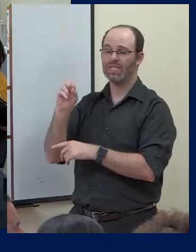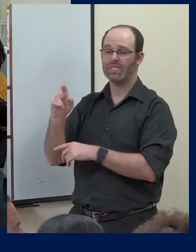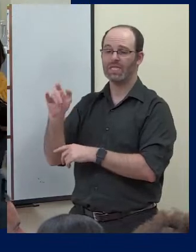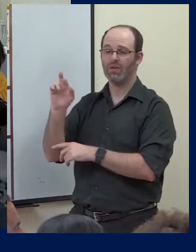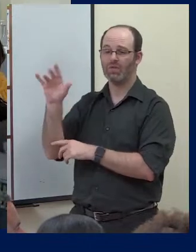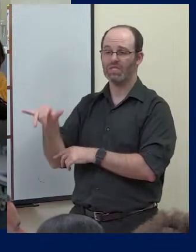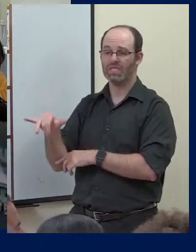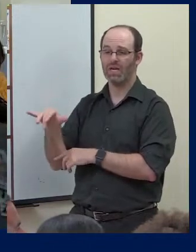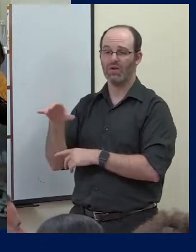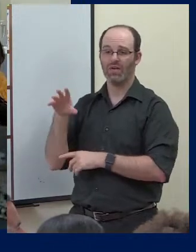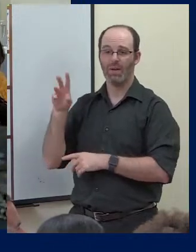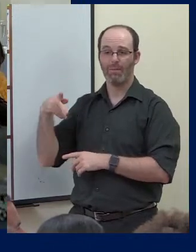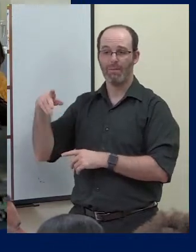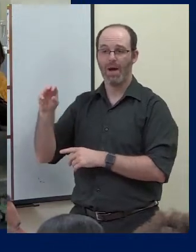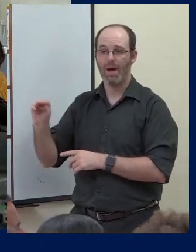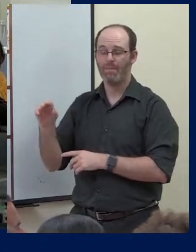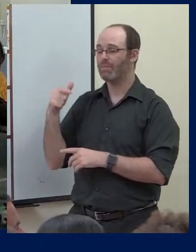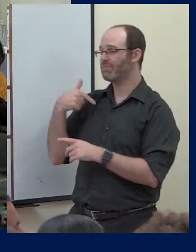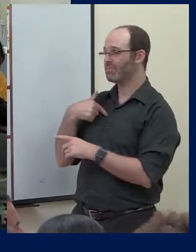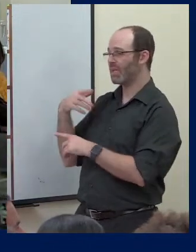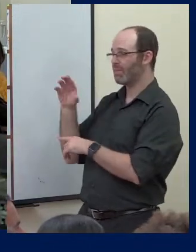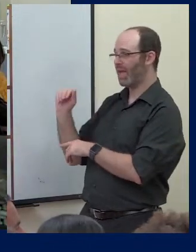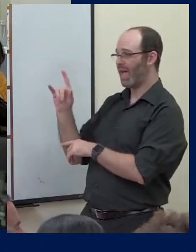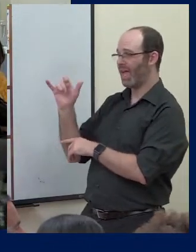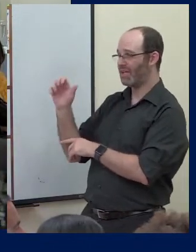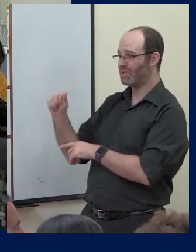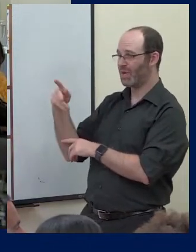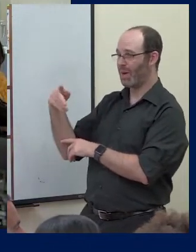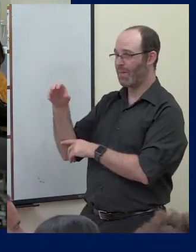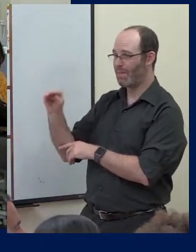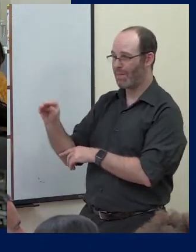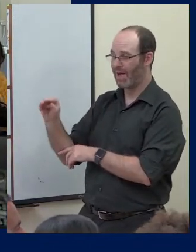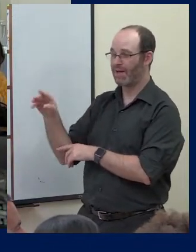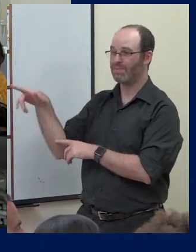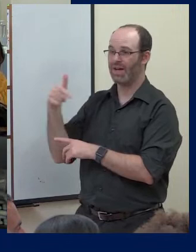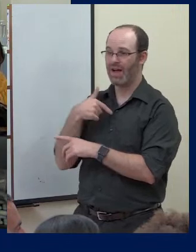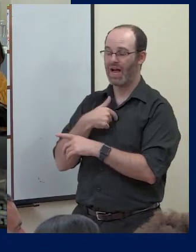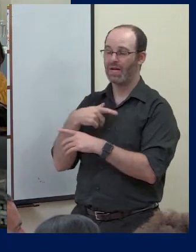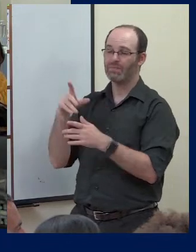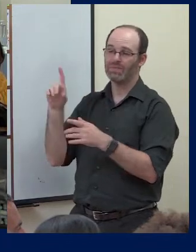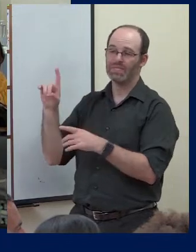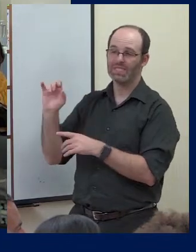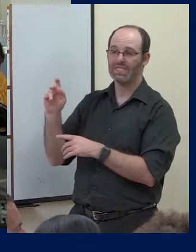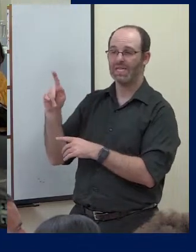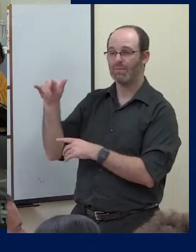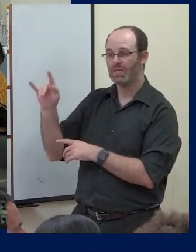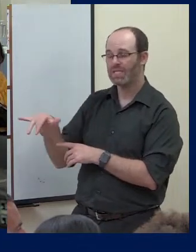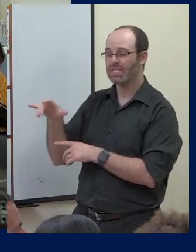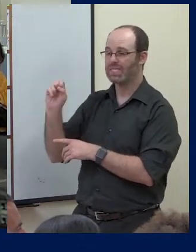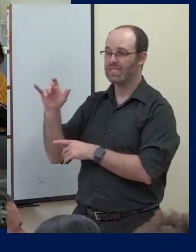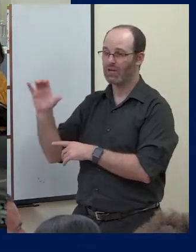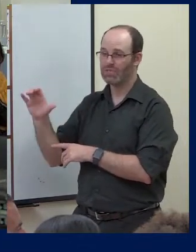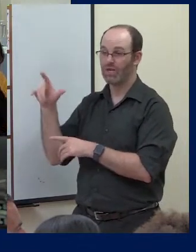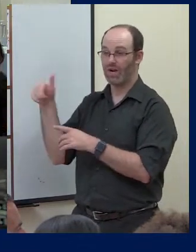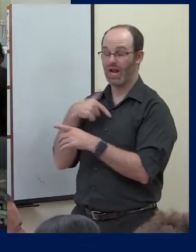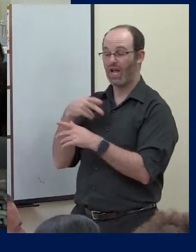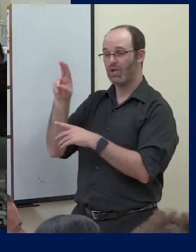I'm the deputy secretary. Thank you and our host for having us.